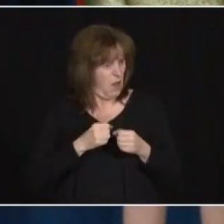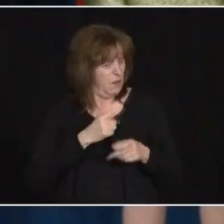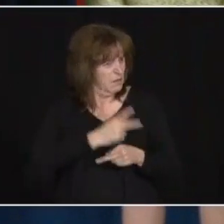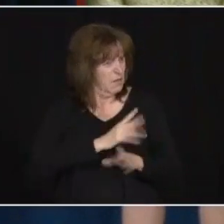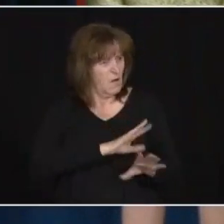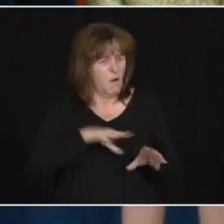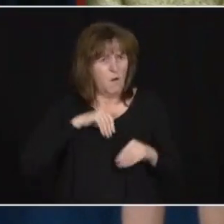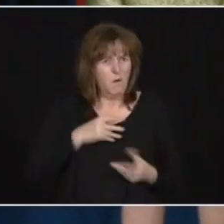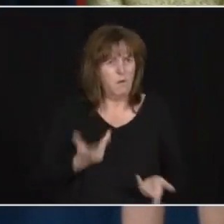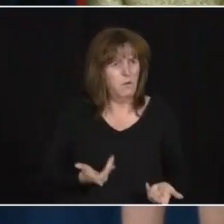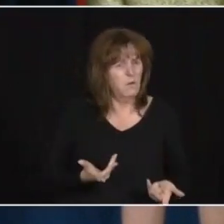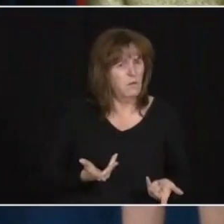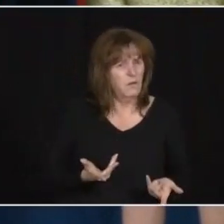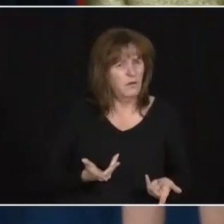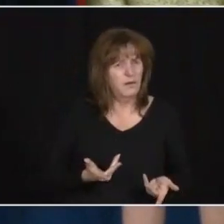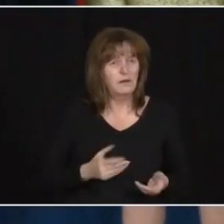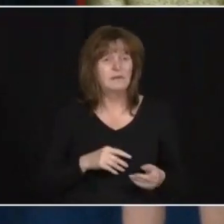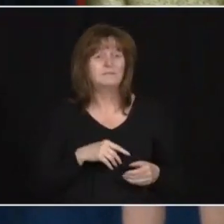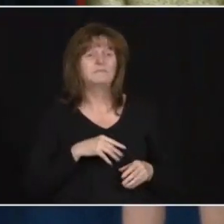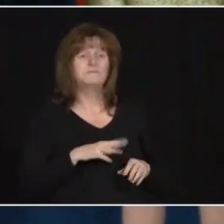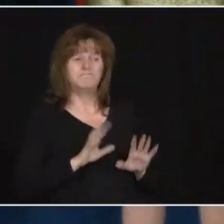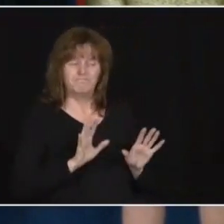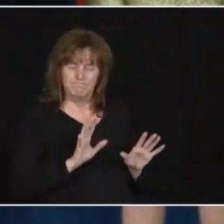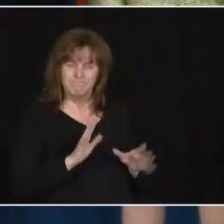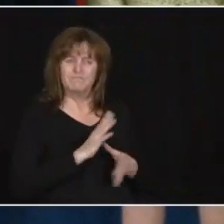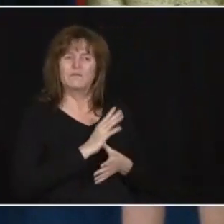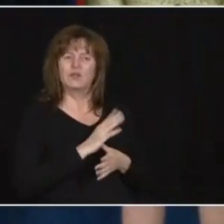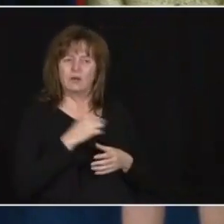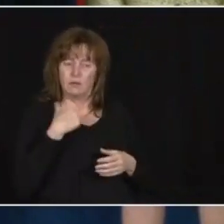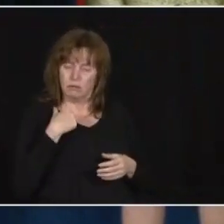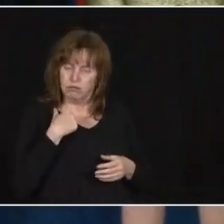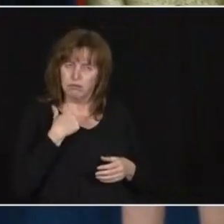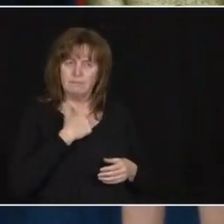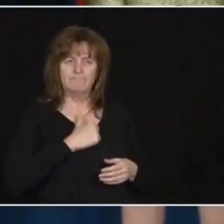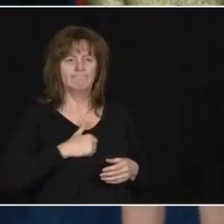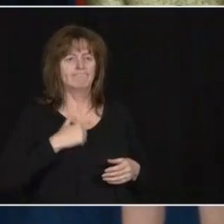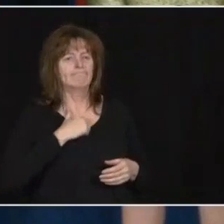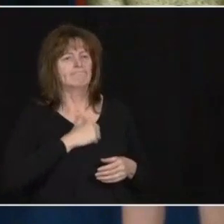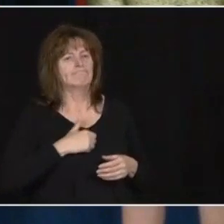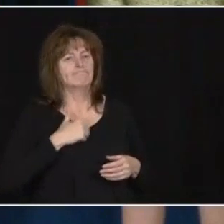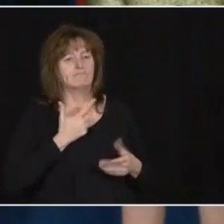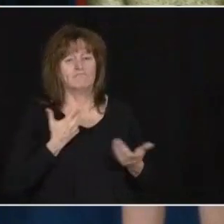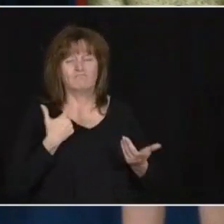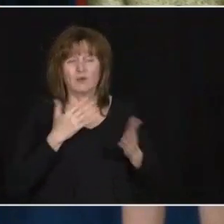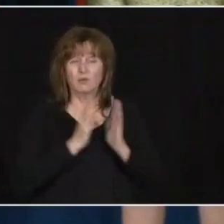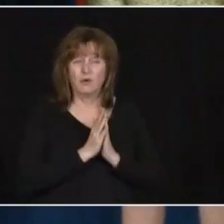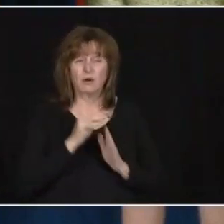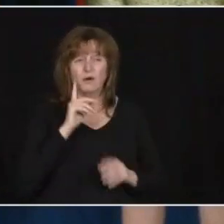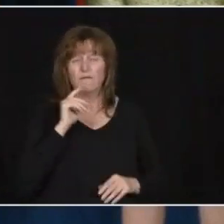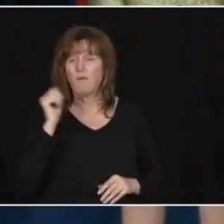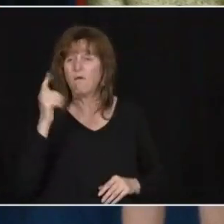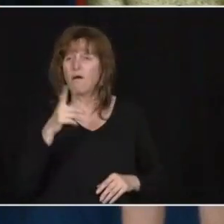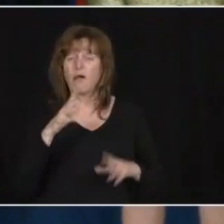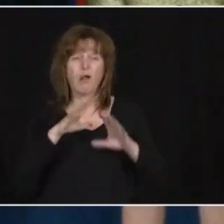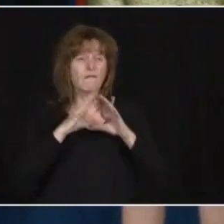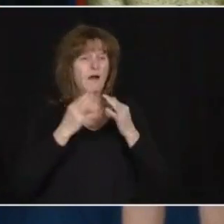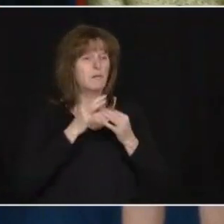First of all, my condolences and my prayers and thoughts go out to all families that lost loved ones.